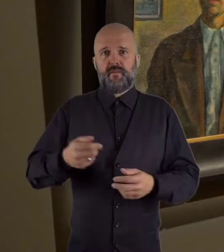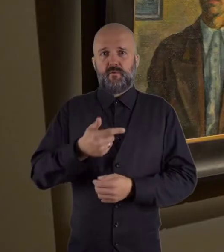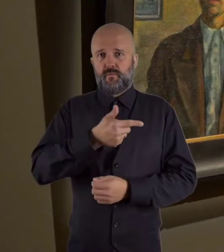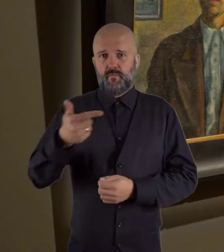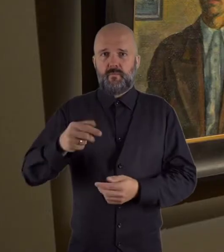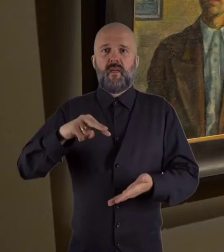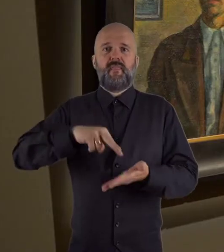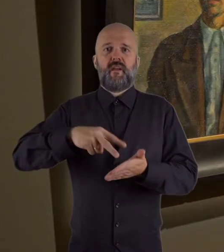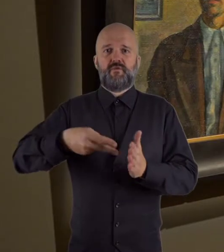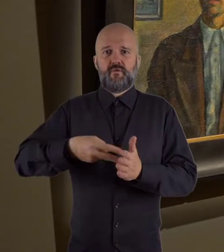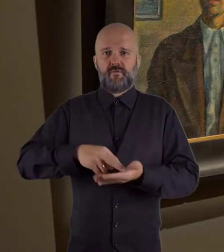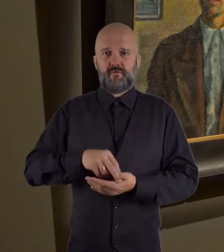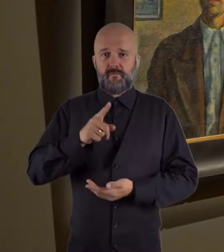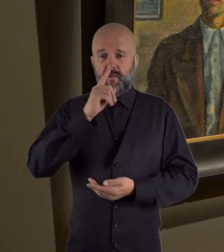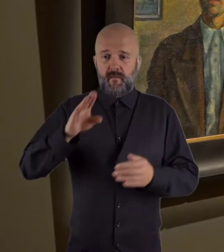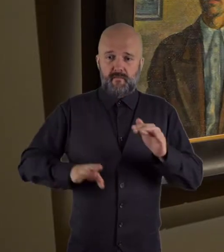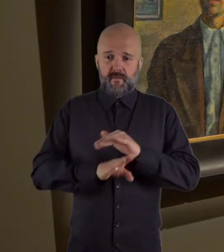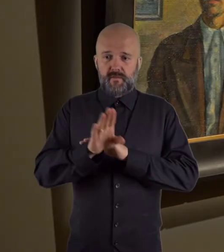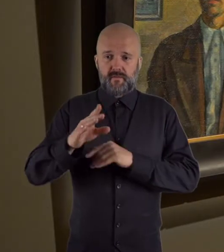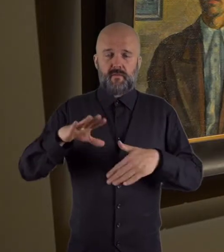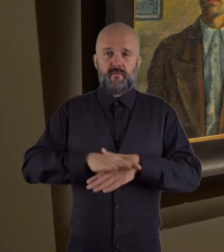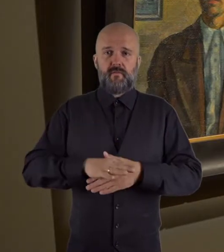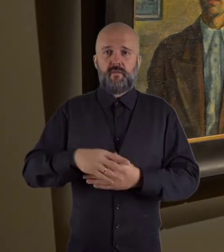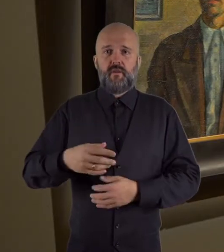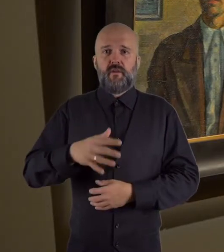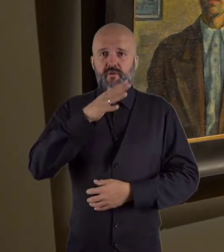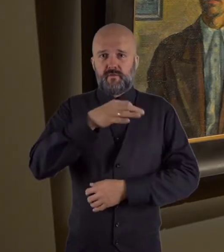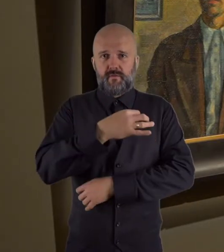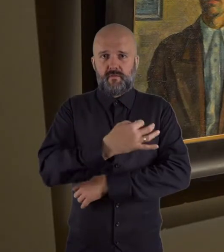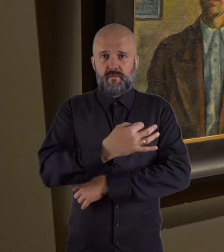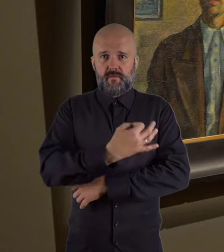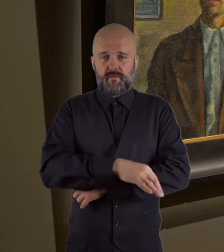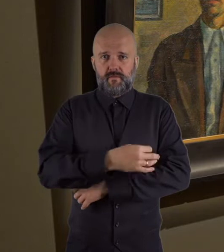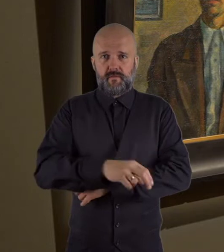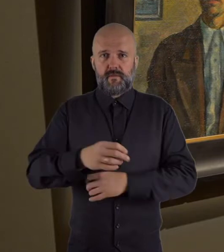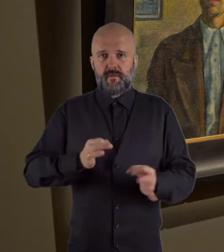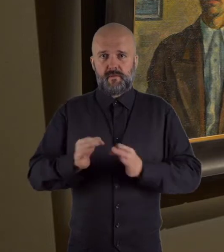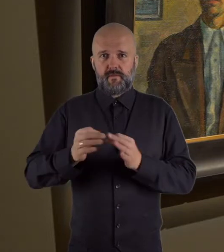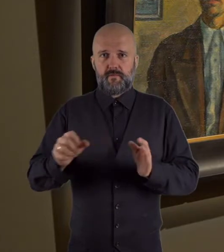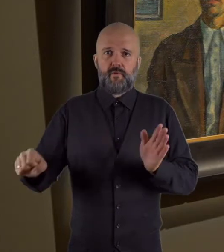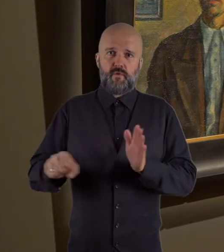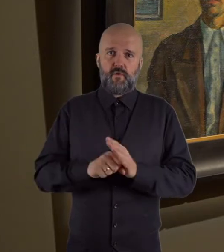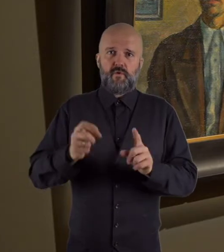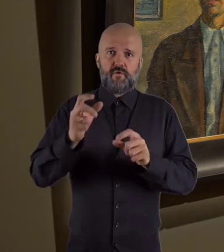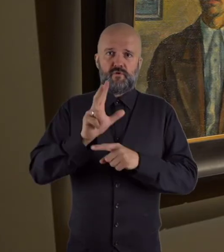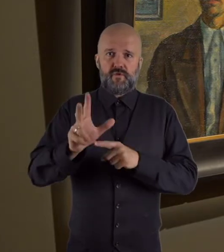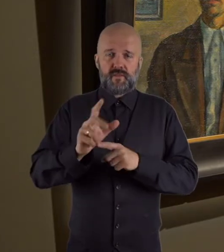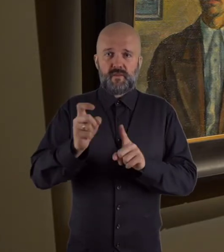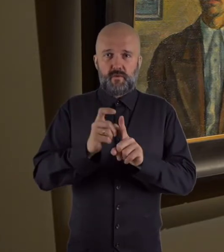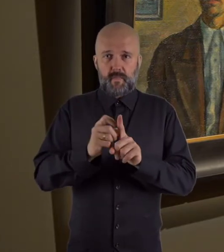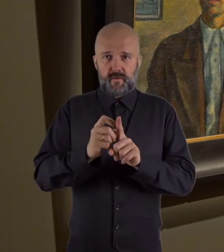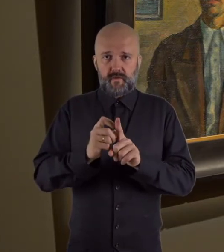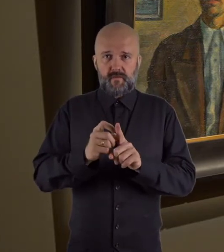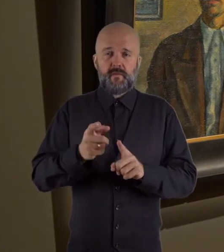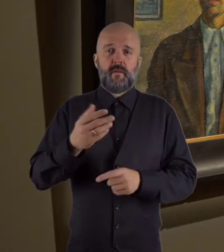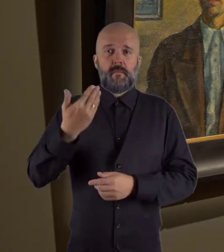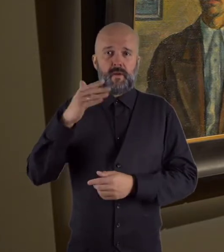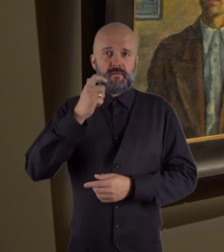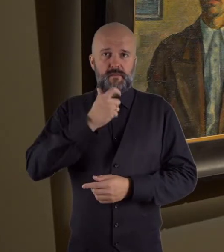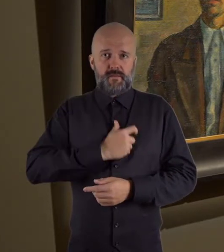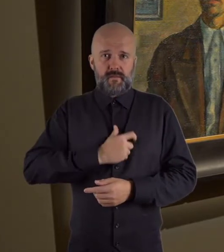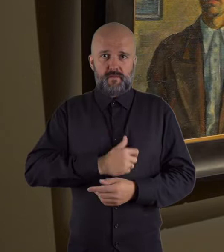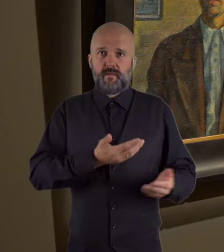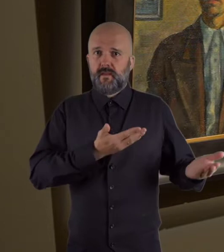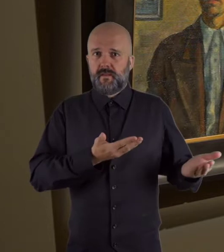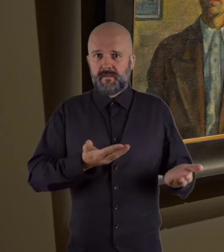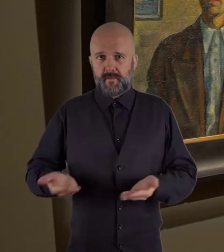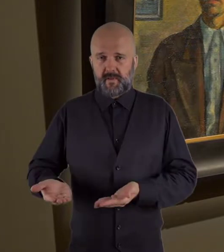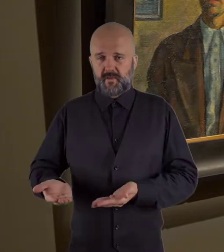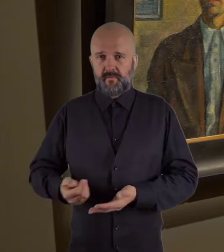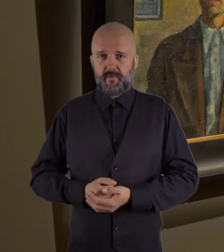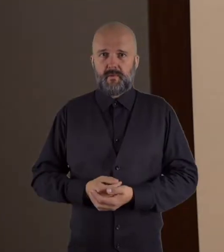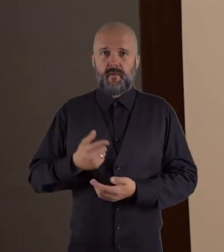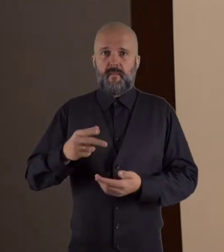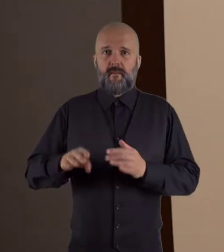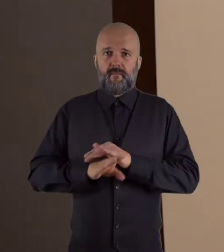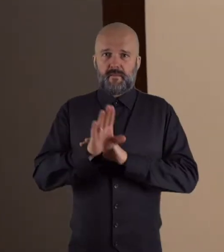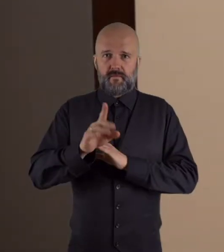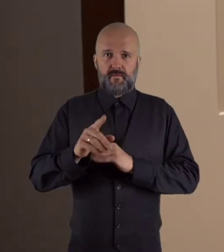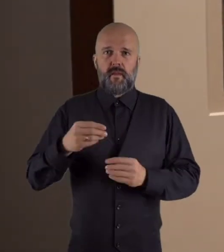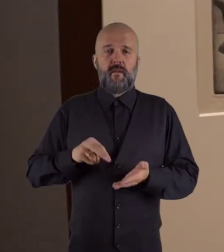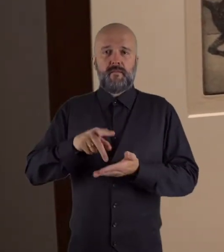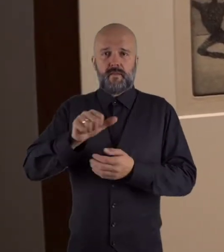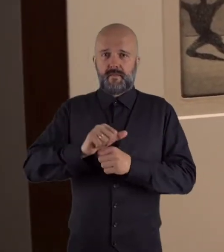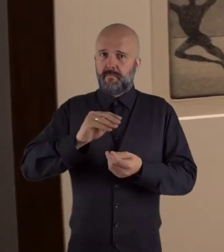Mieczysław Wejman's exhibition at the Jewish Historical Institute will last until October 13, so we cordially invite you to the exhibition.